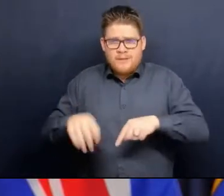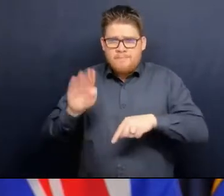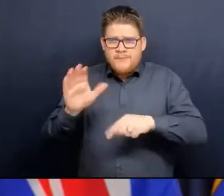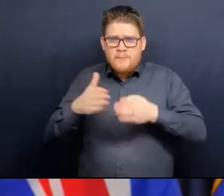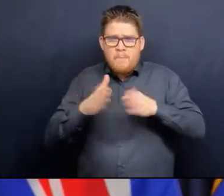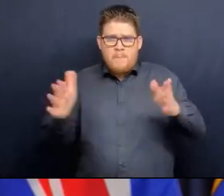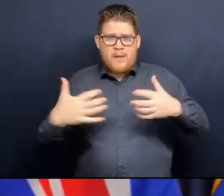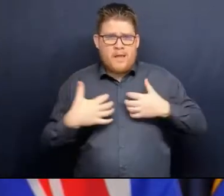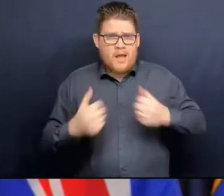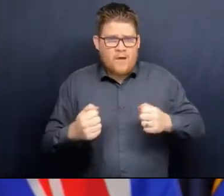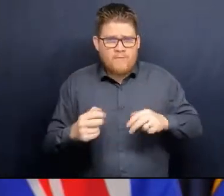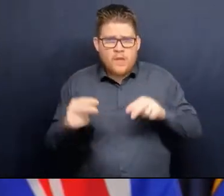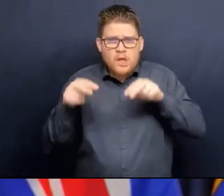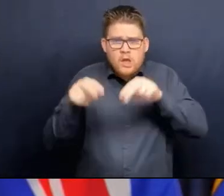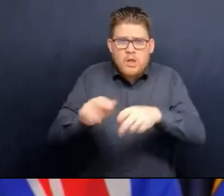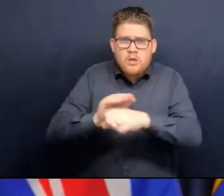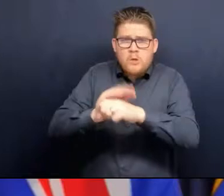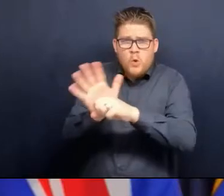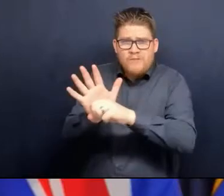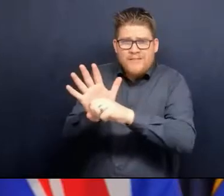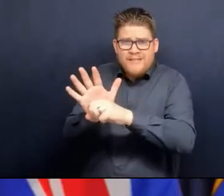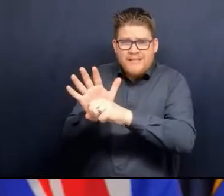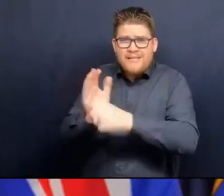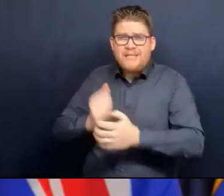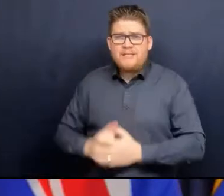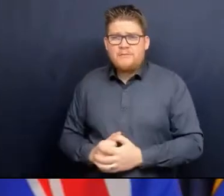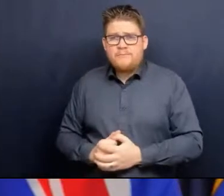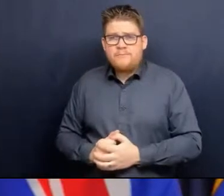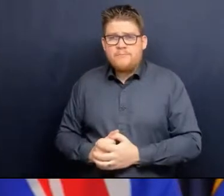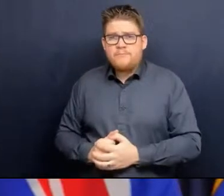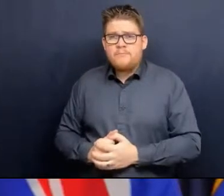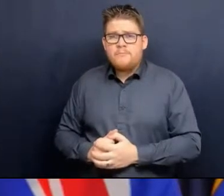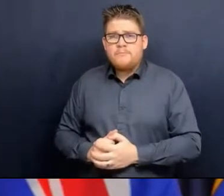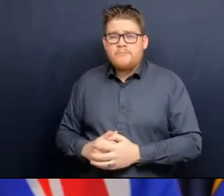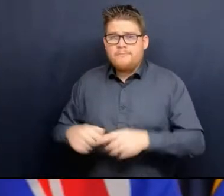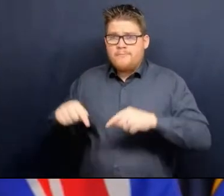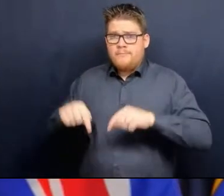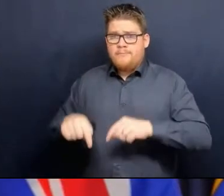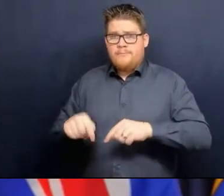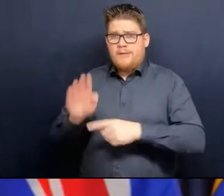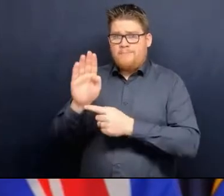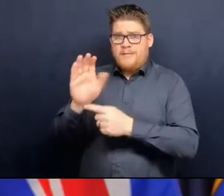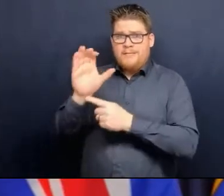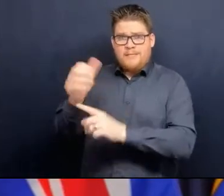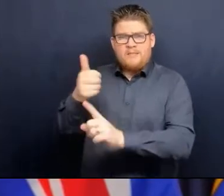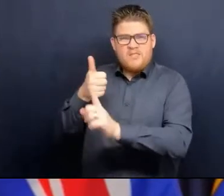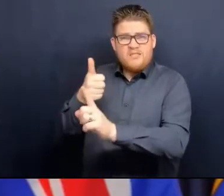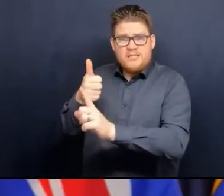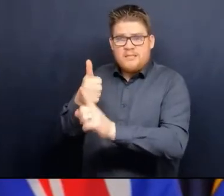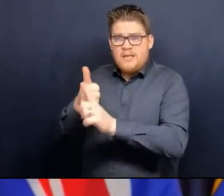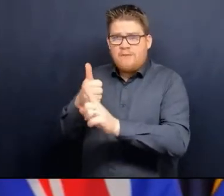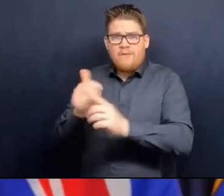public health, of course, so it's reasonable last. What's different about BC or when might reasonably Aspen or what's